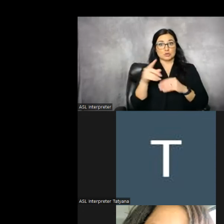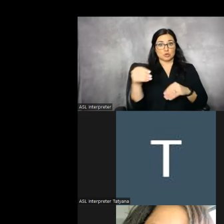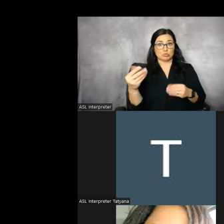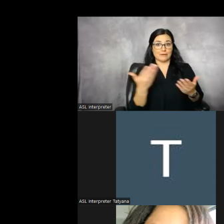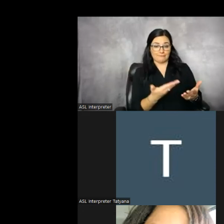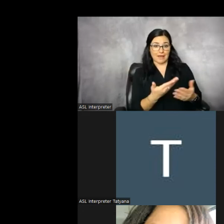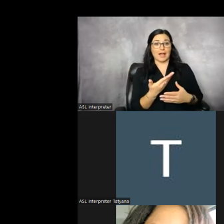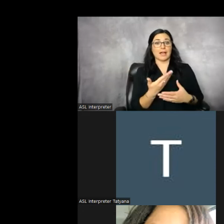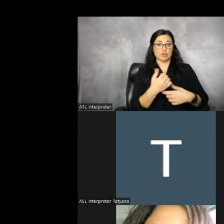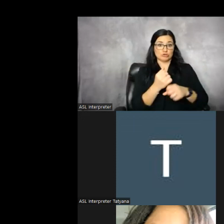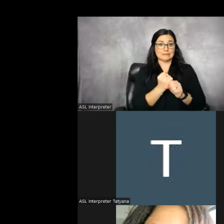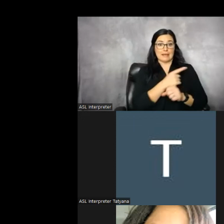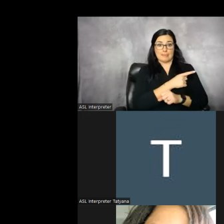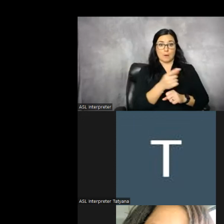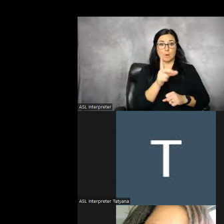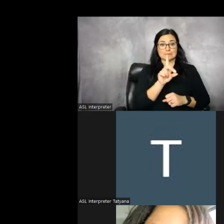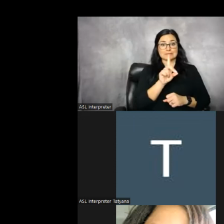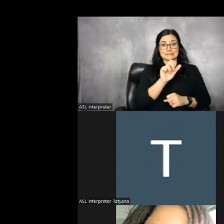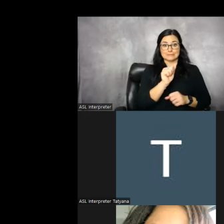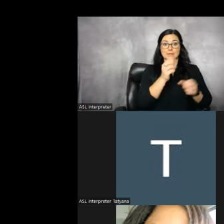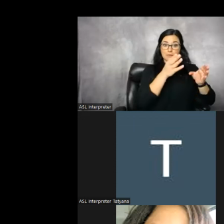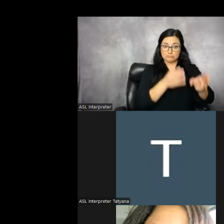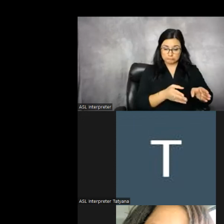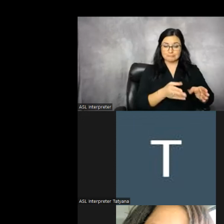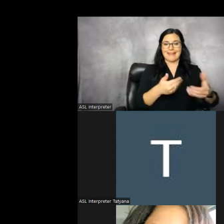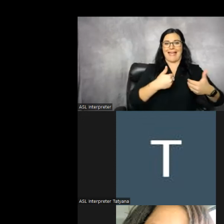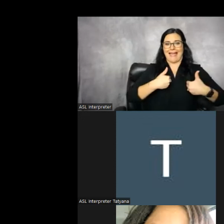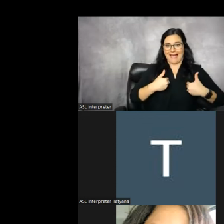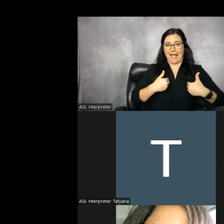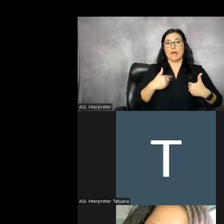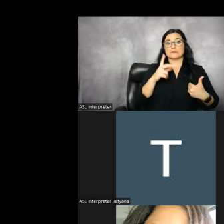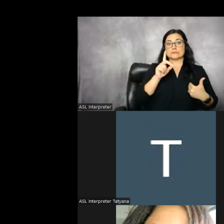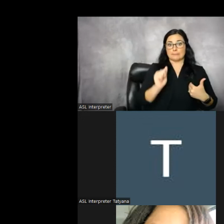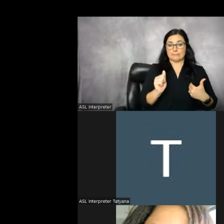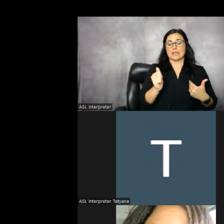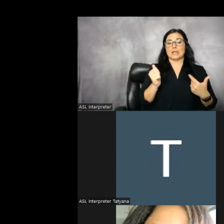in your plan, does that allow these users with disabilities a way to be independent?